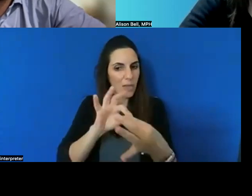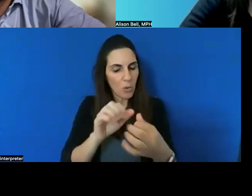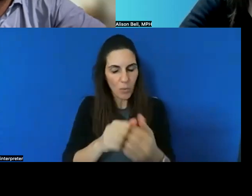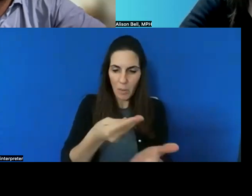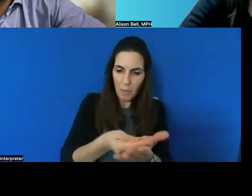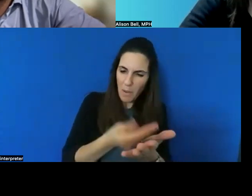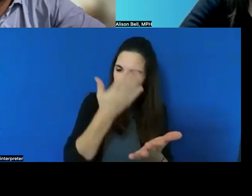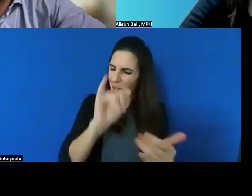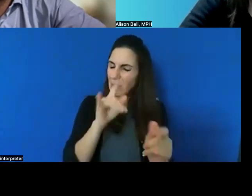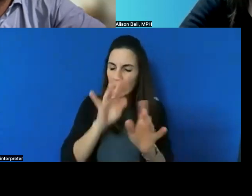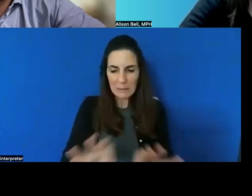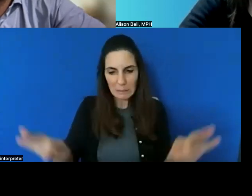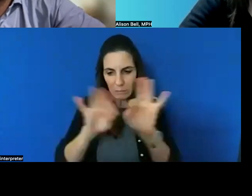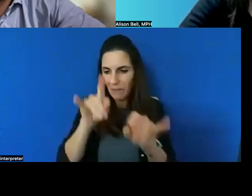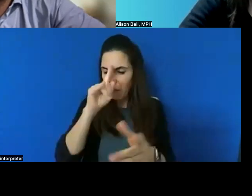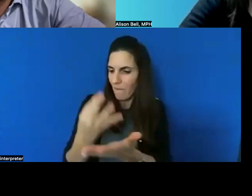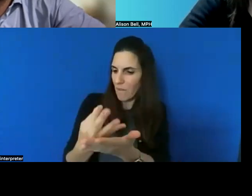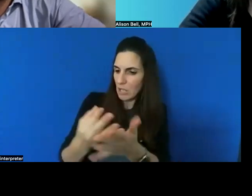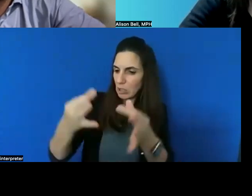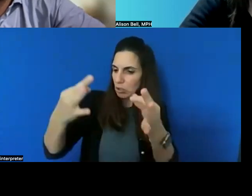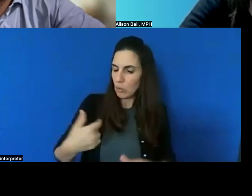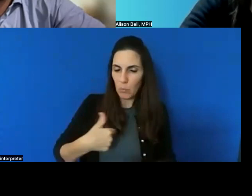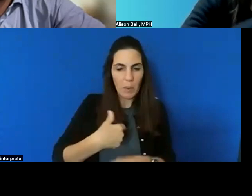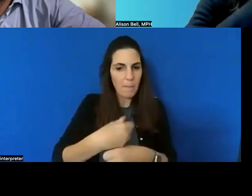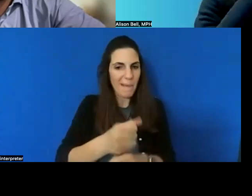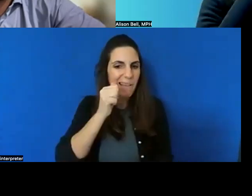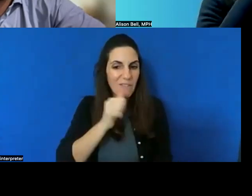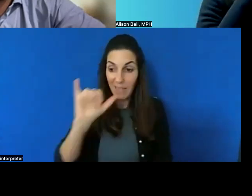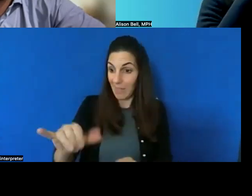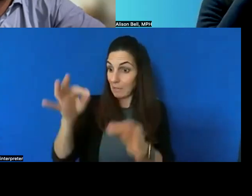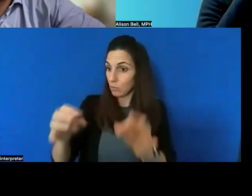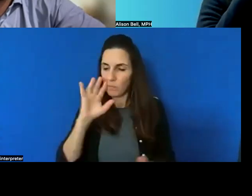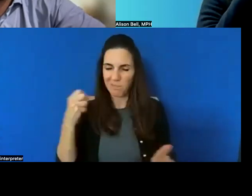important on the financial decisions we make every day that impact our lives and how we can